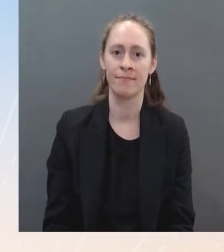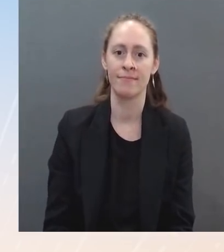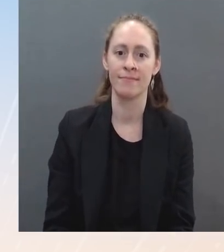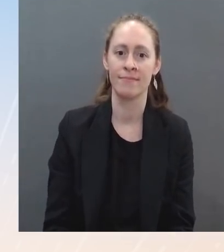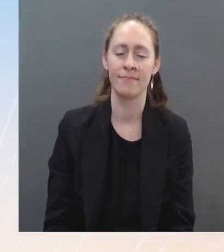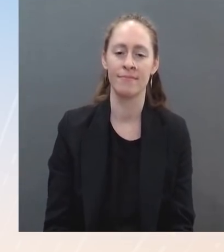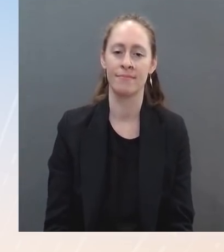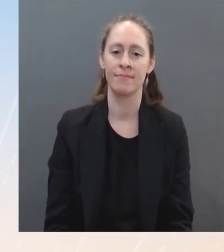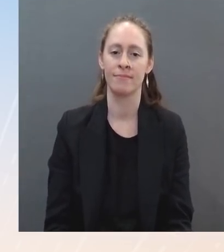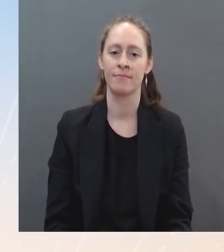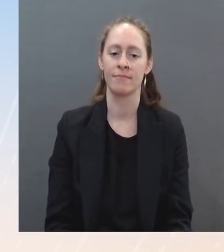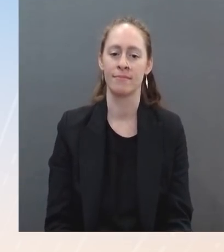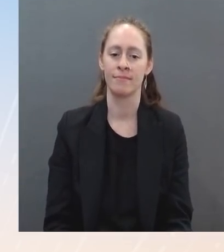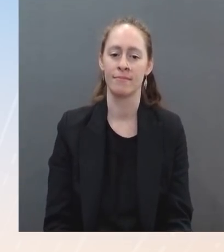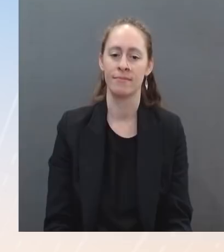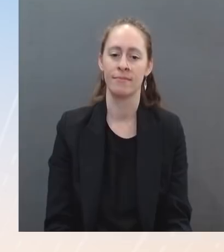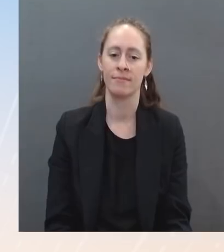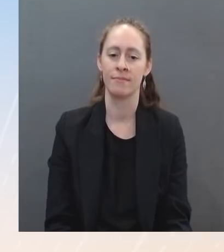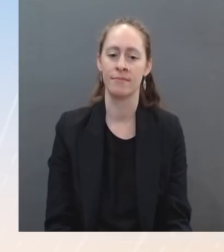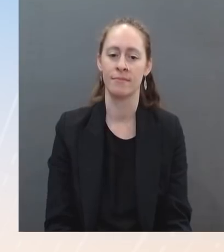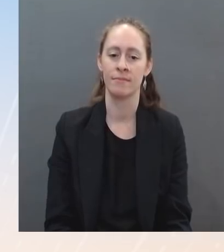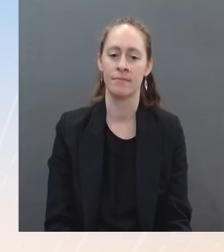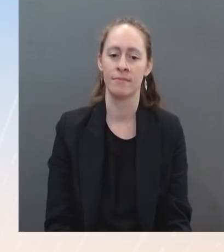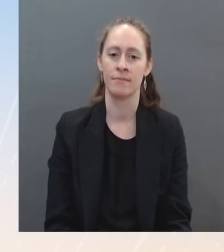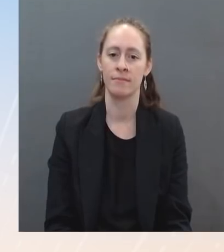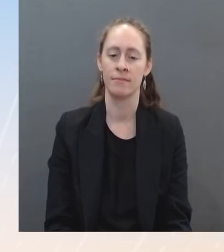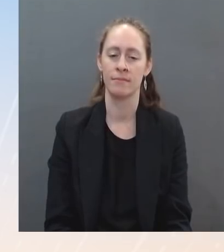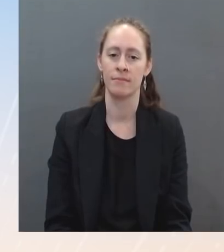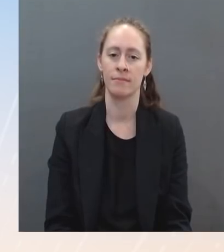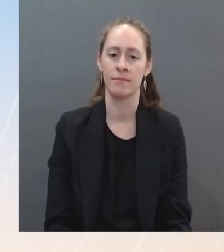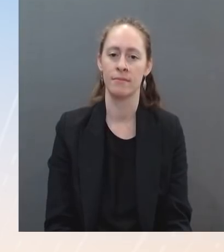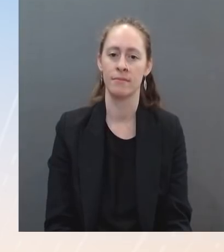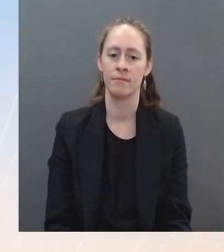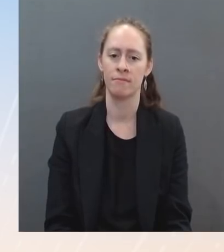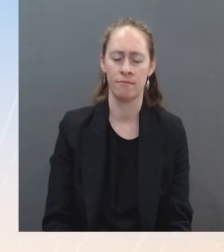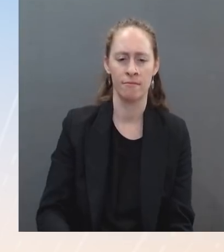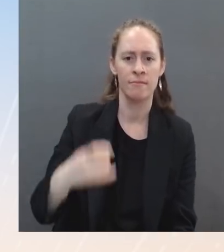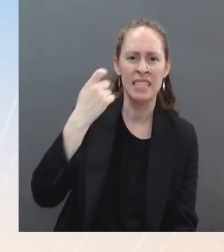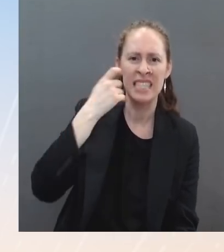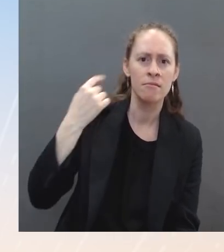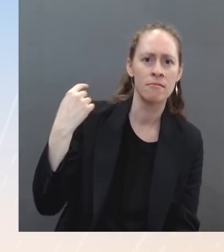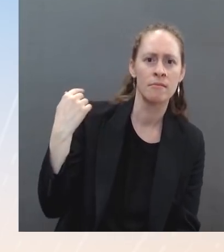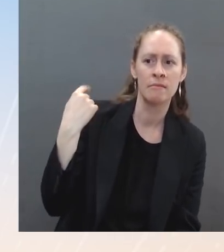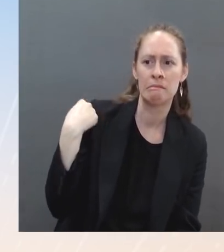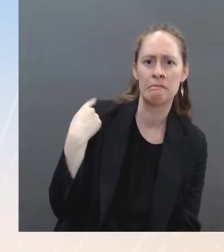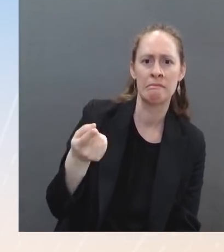but there have been reports in the last hour or so about concerns at Chernobyl, with Russian --